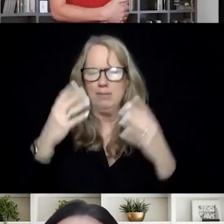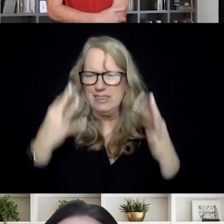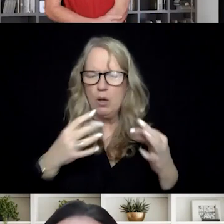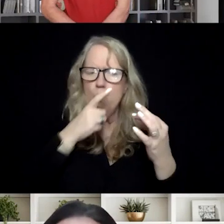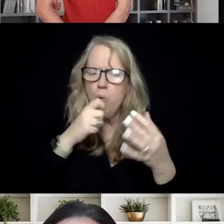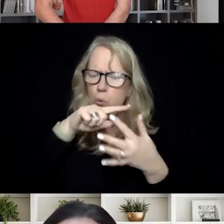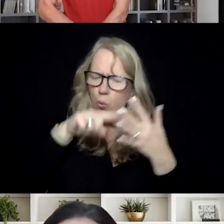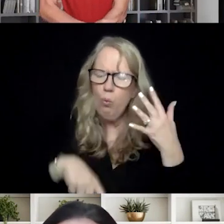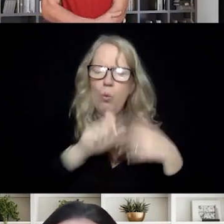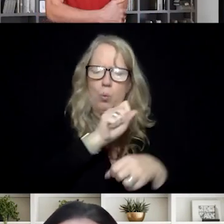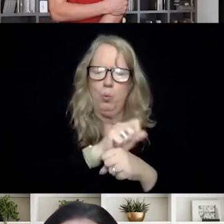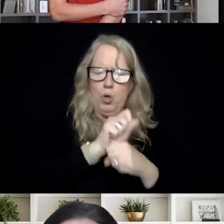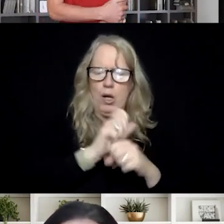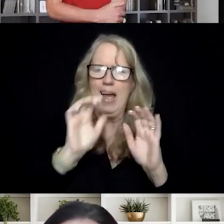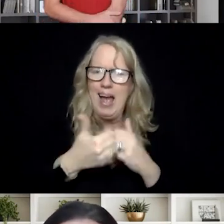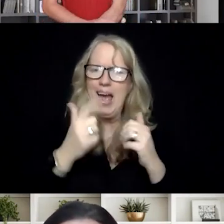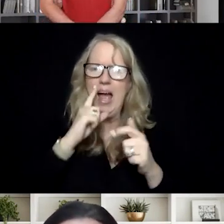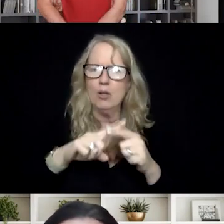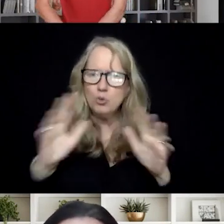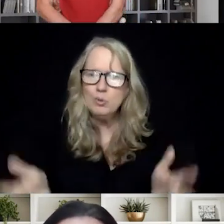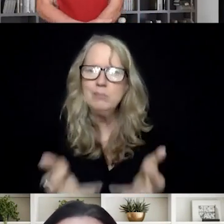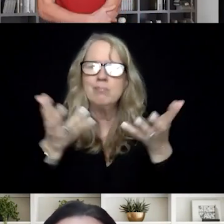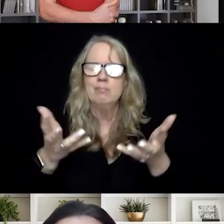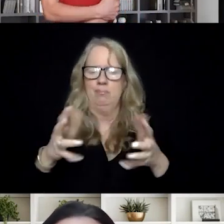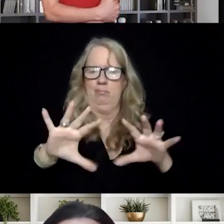AND HOW DO WE BUILD UP THE WORK FORCE OF THE PEOPLE THAT HAVE THE